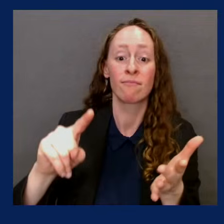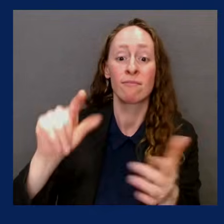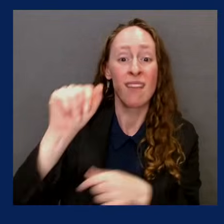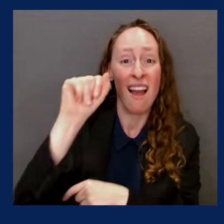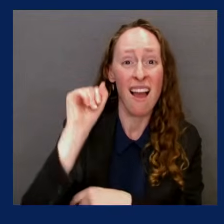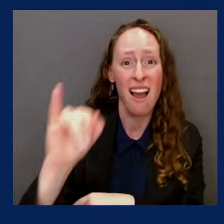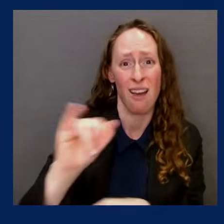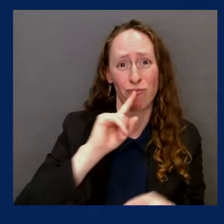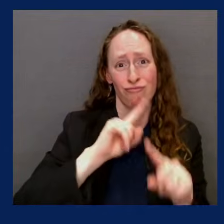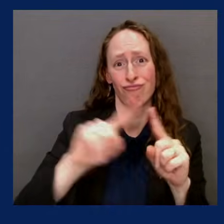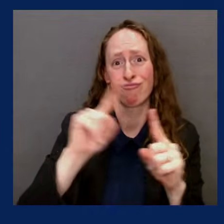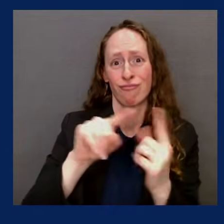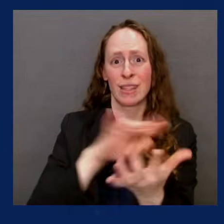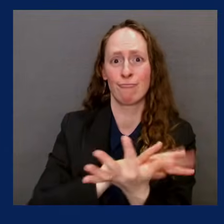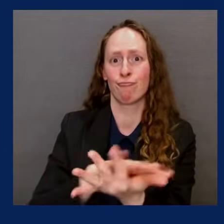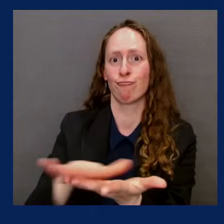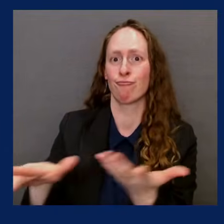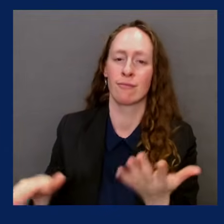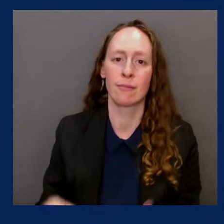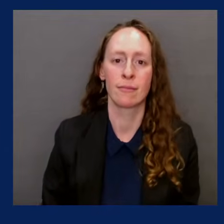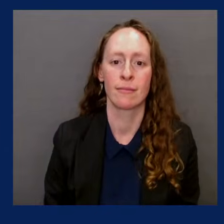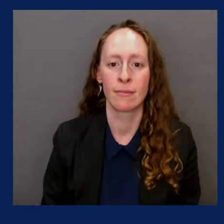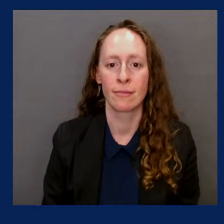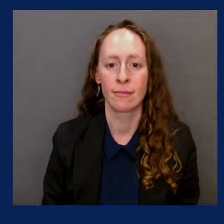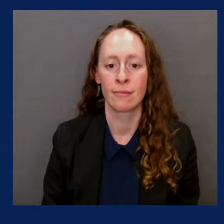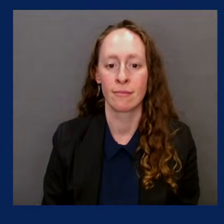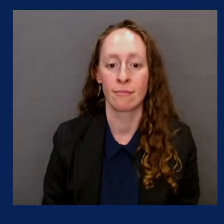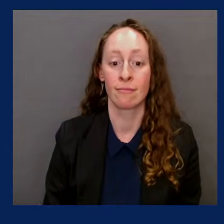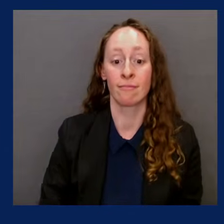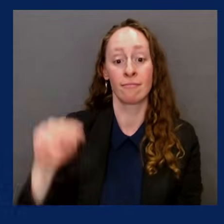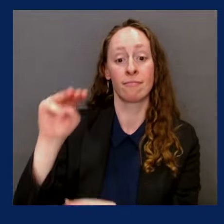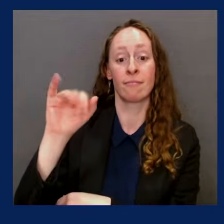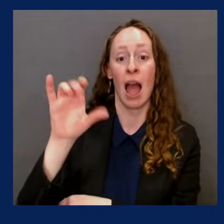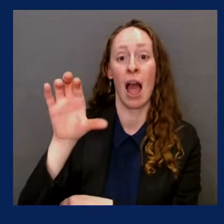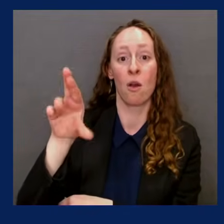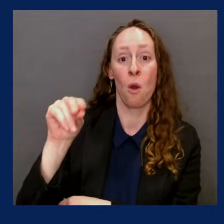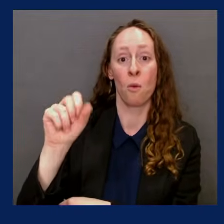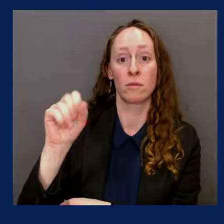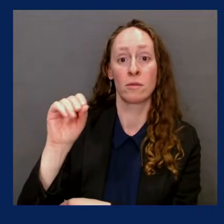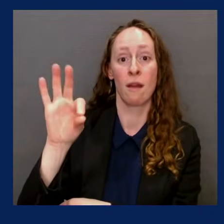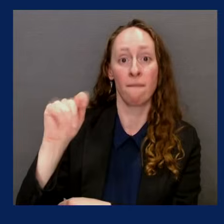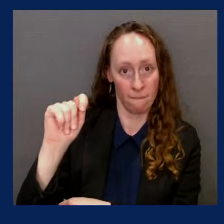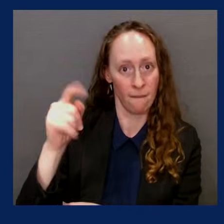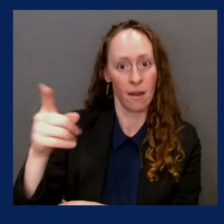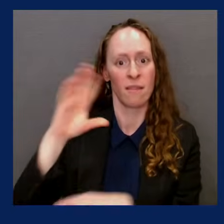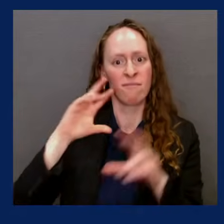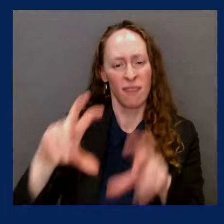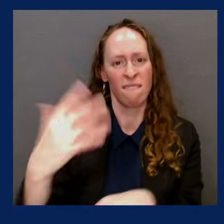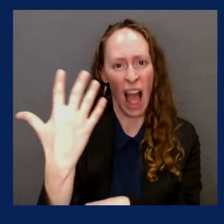billion additional investment in Australia, which we announced this week here in Washington.